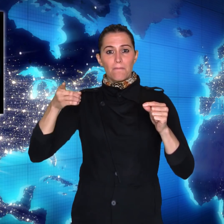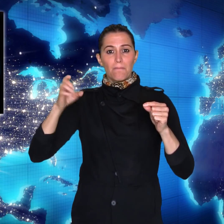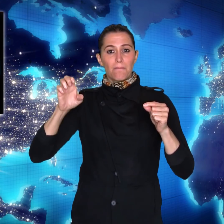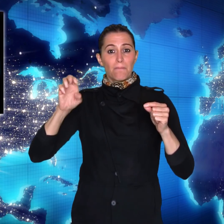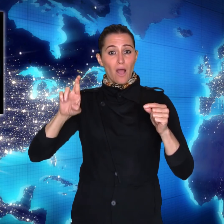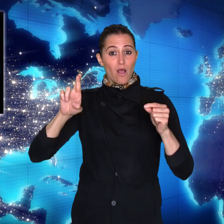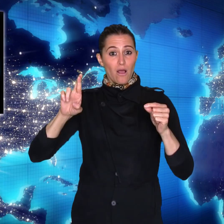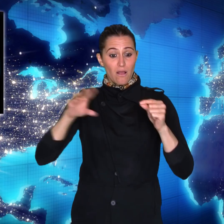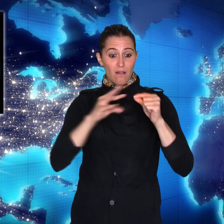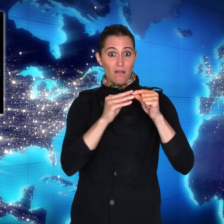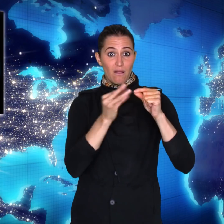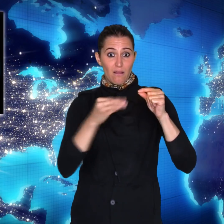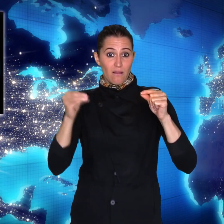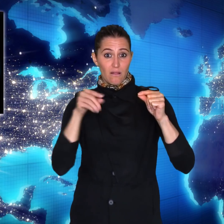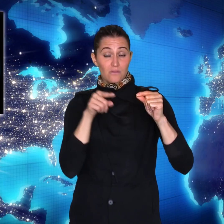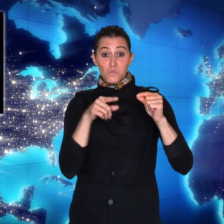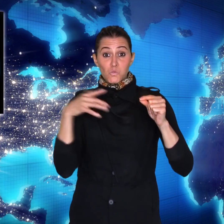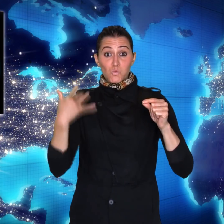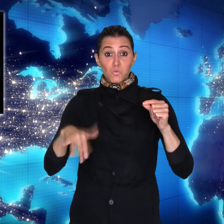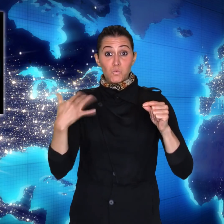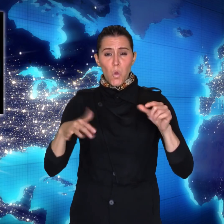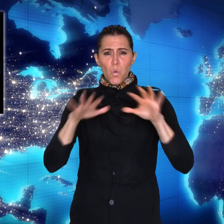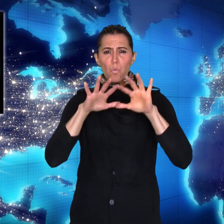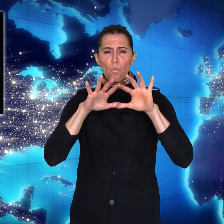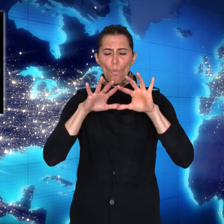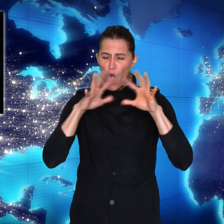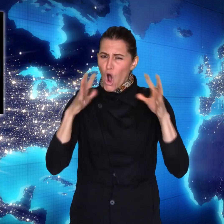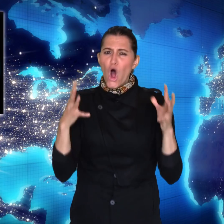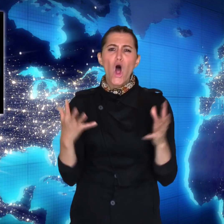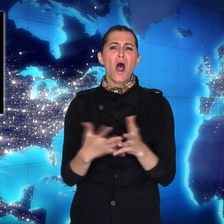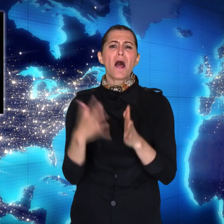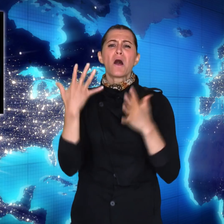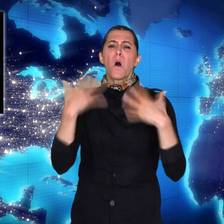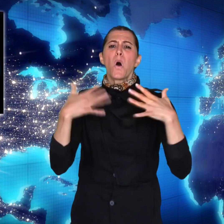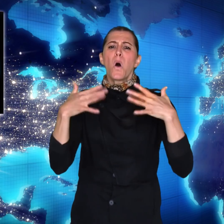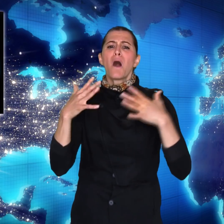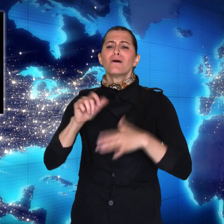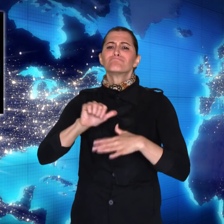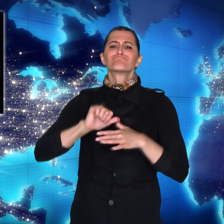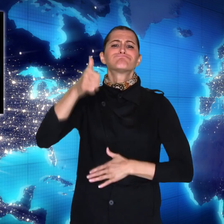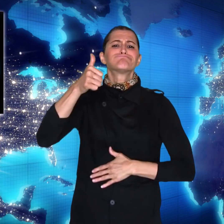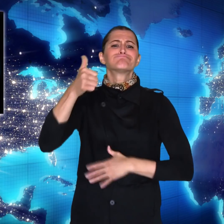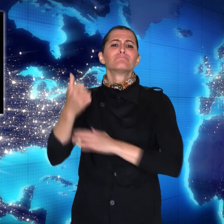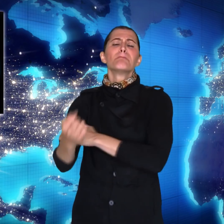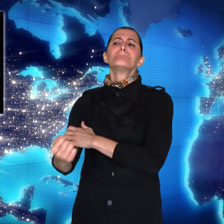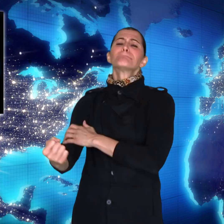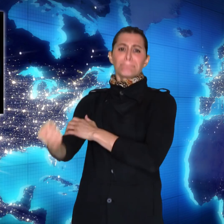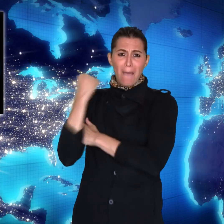Immediately after, he began to